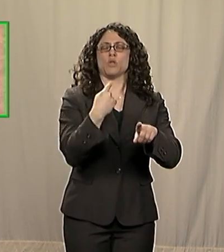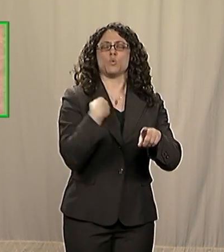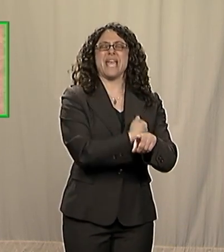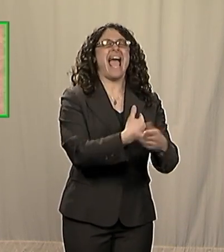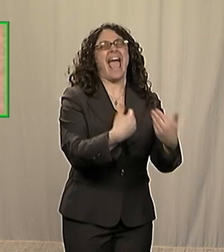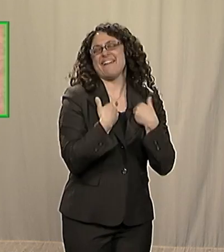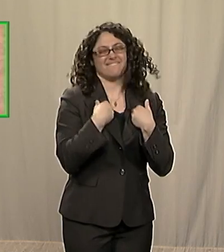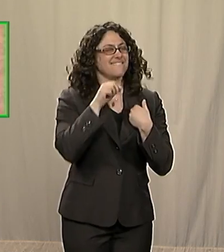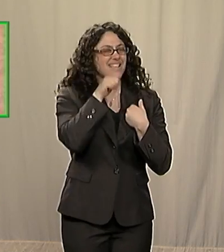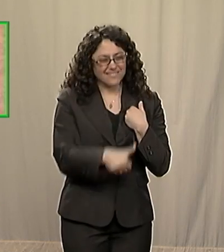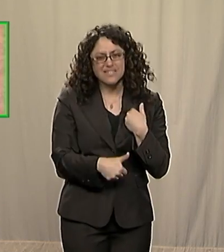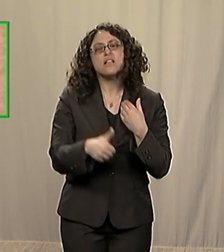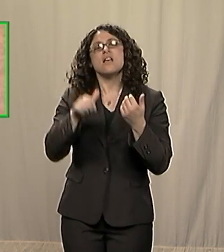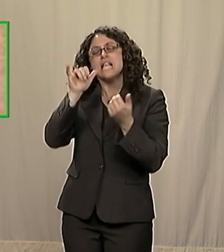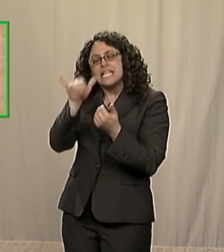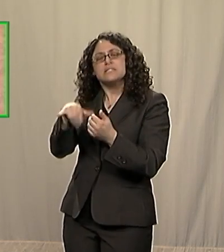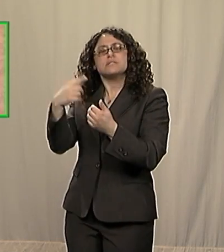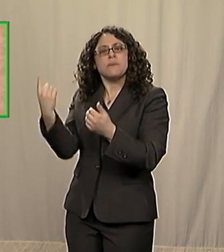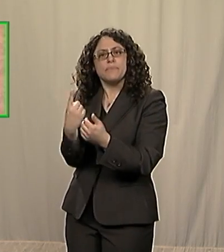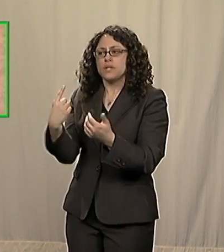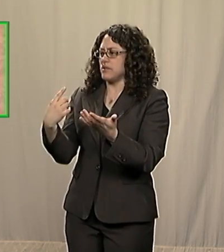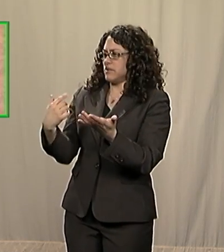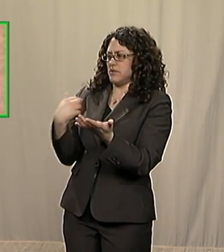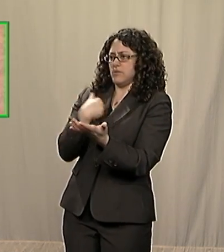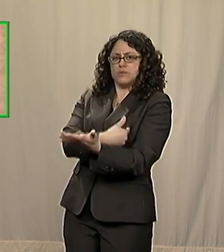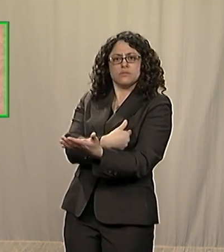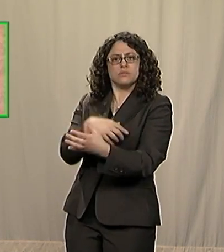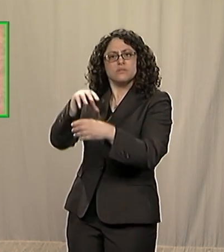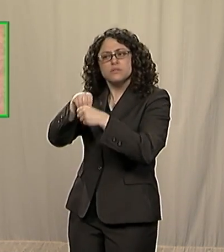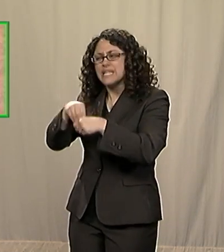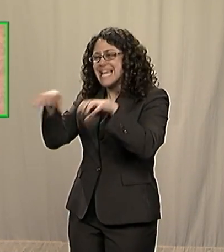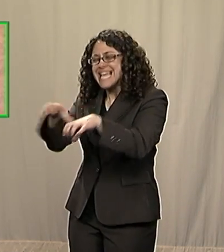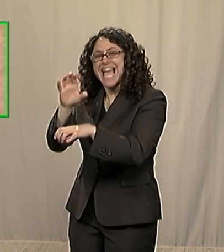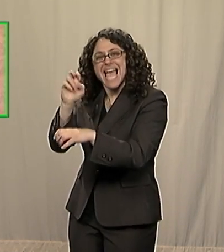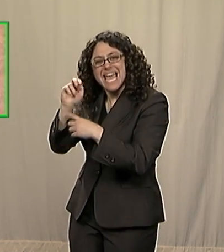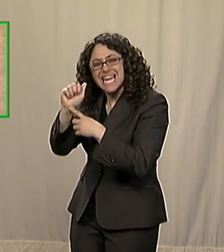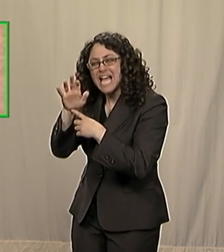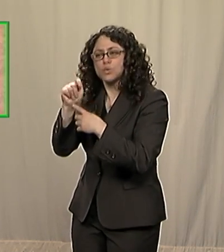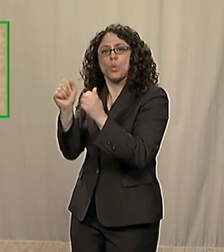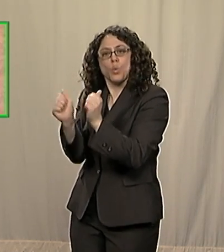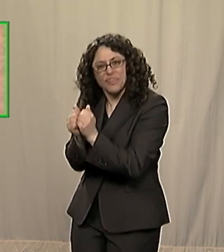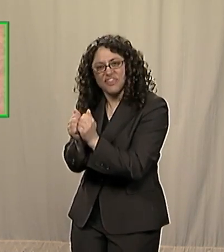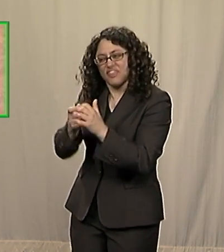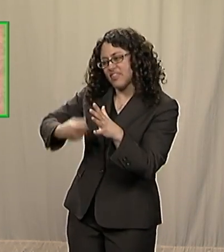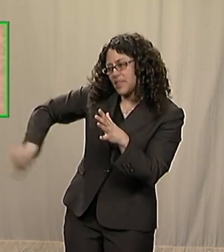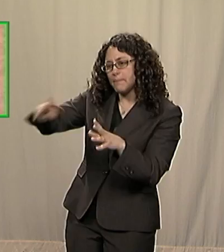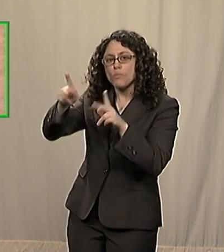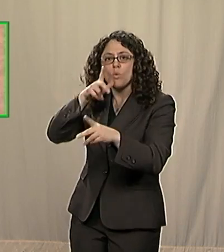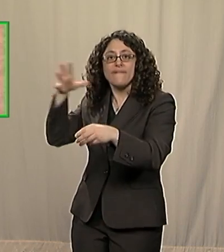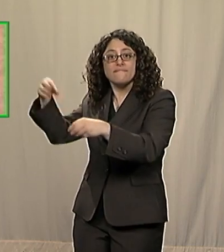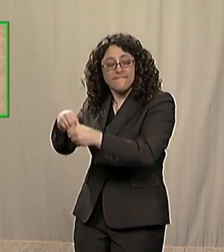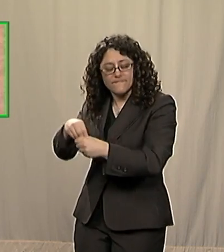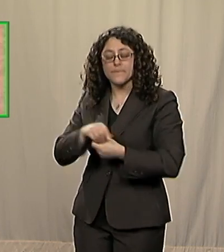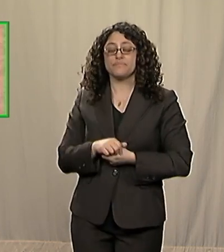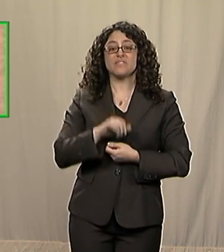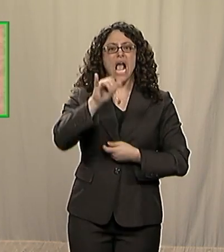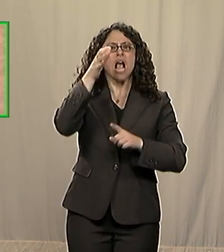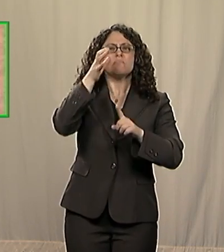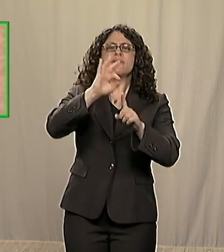with the other participants in the interaction that will lead to more successful interactions. And this concept of role space, how much space